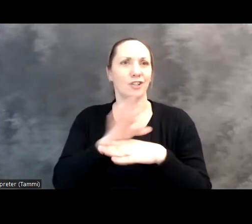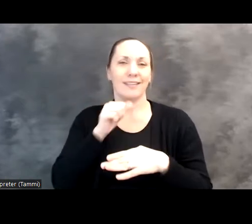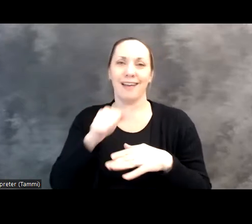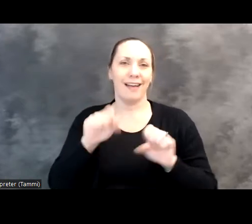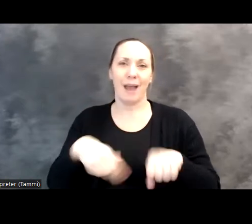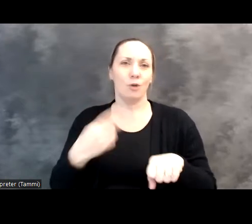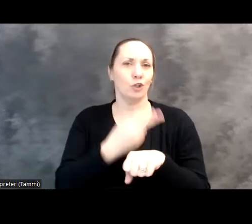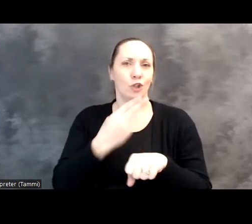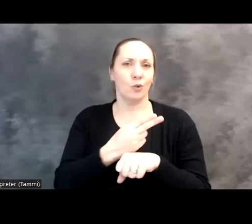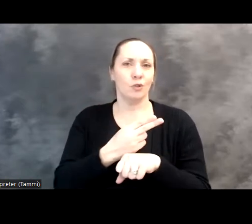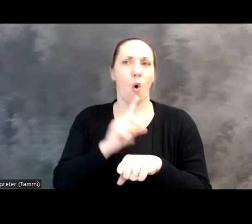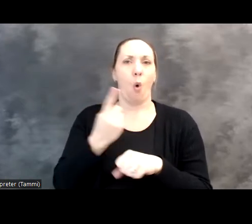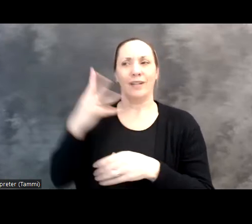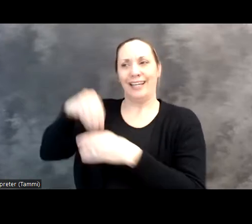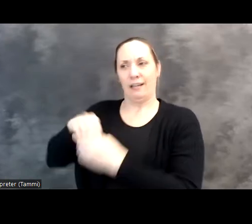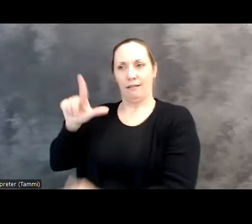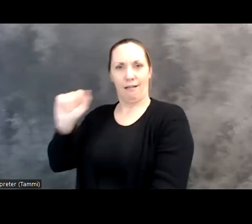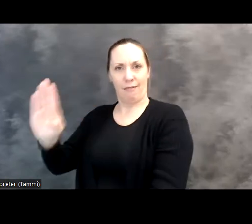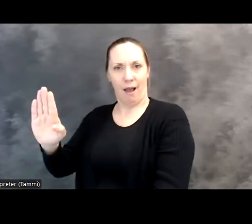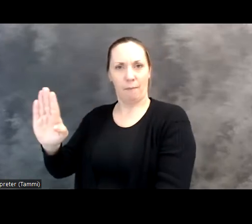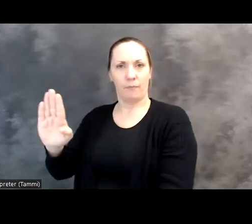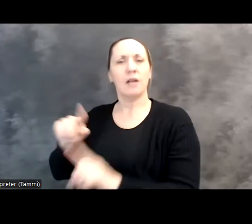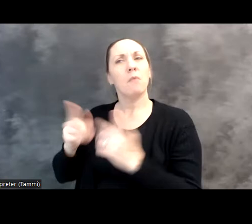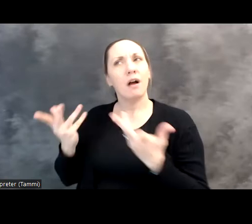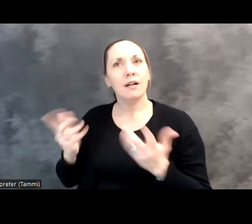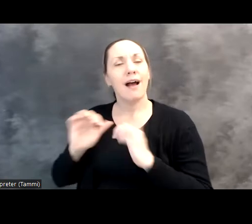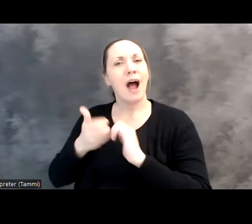Persons with Disabilities, digitally inaccessible or functionally